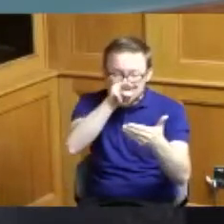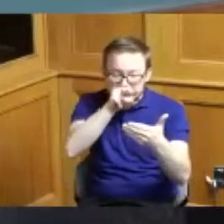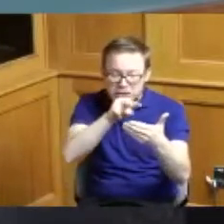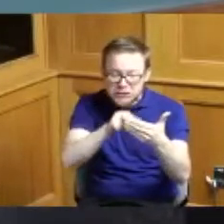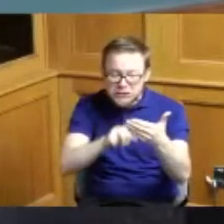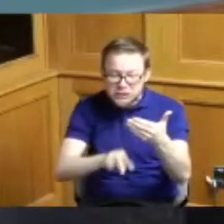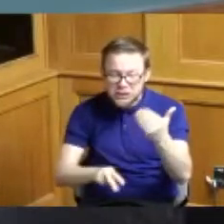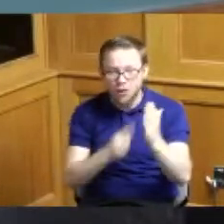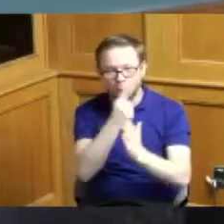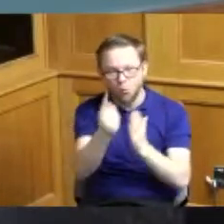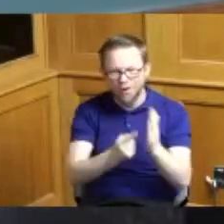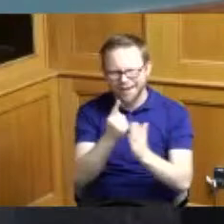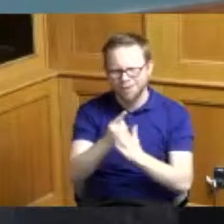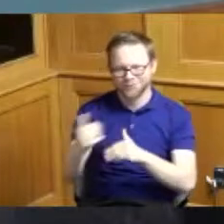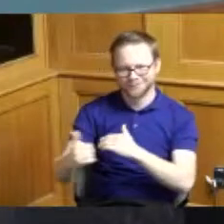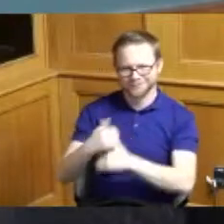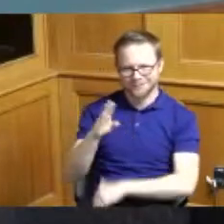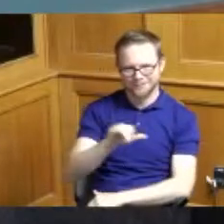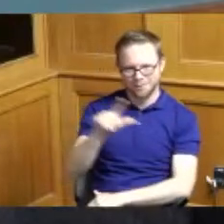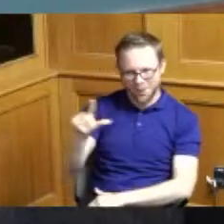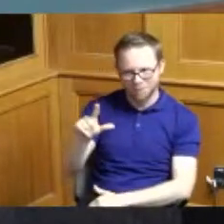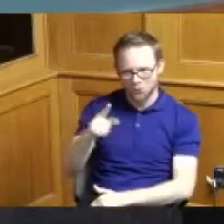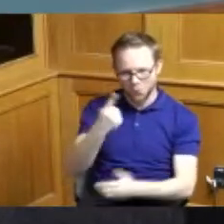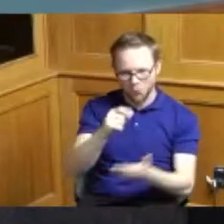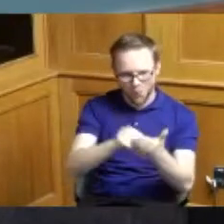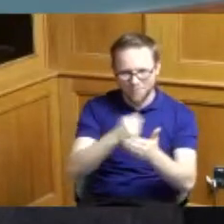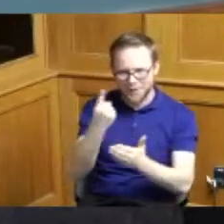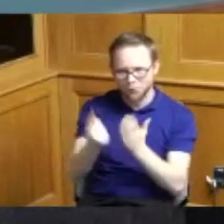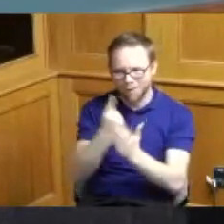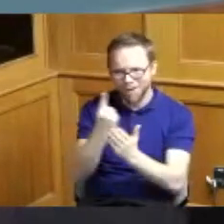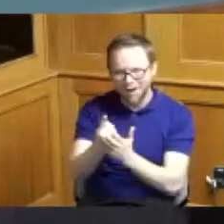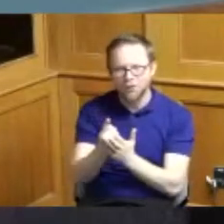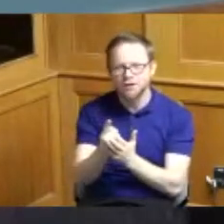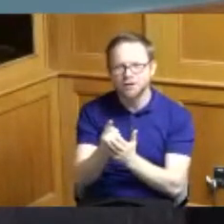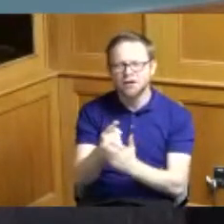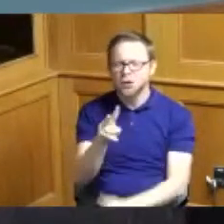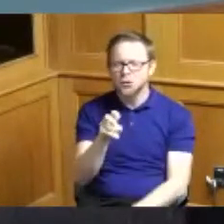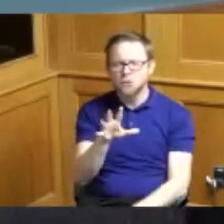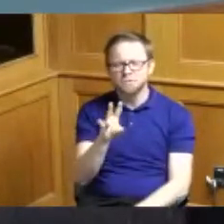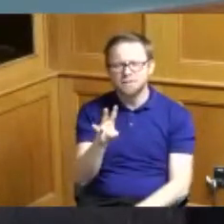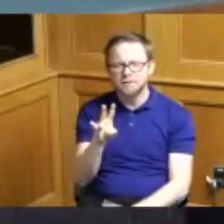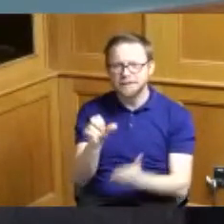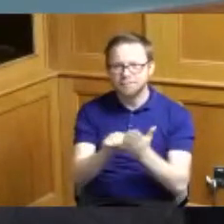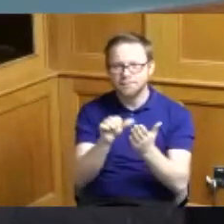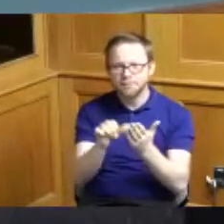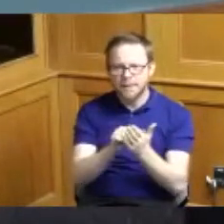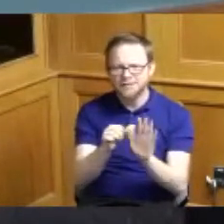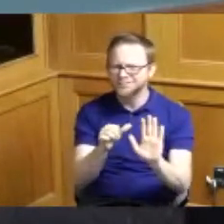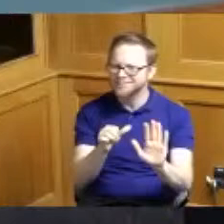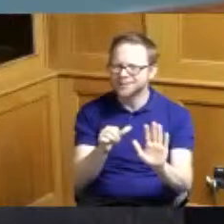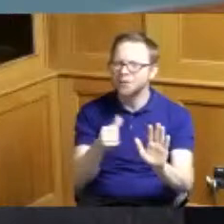to us so we're supposed to go through 257 pages I want to move today from